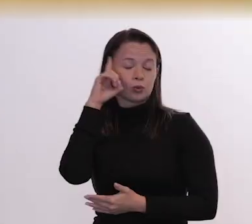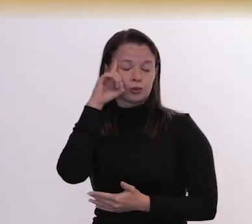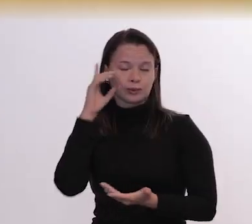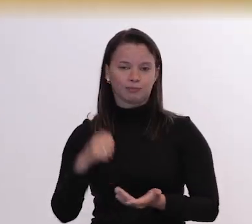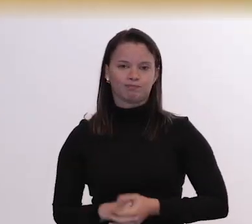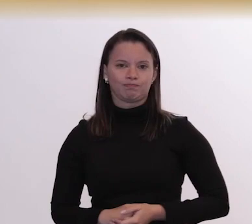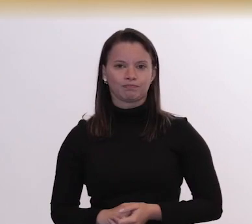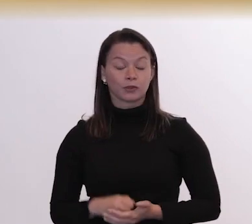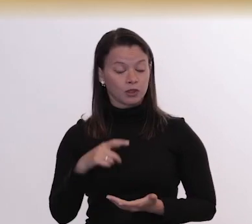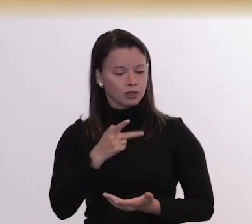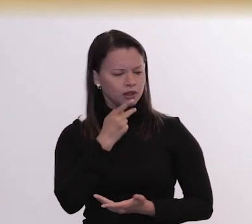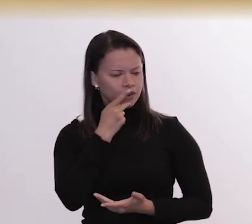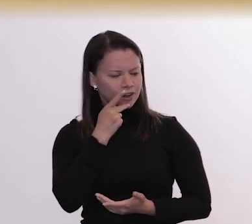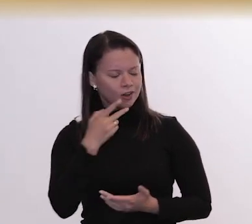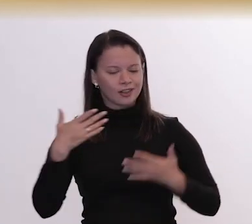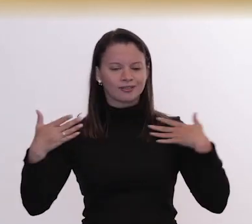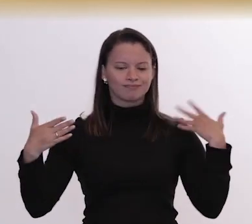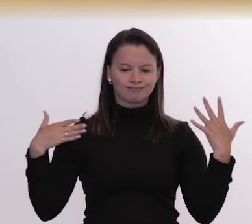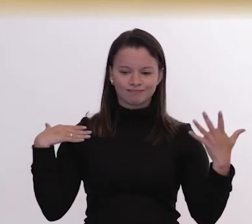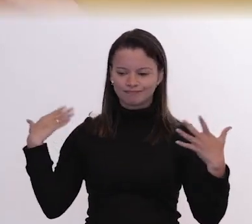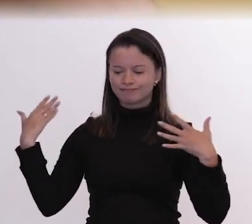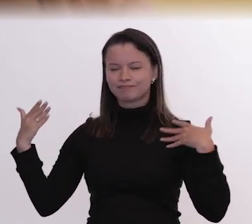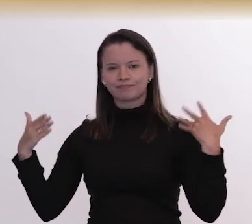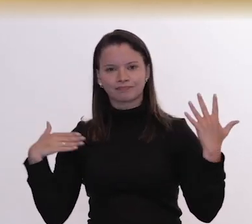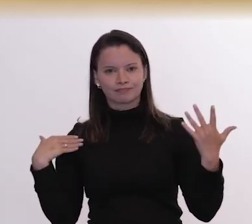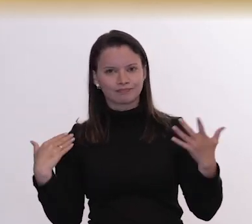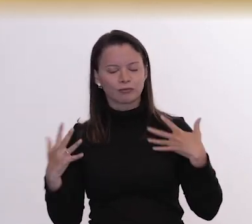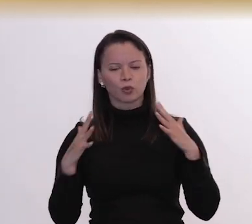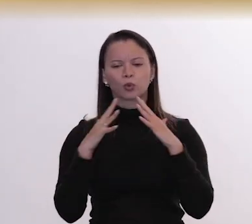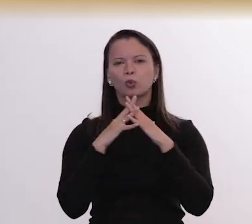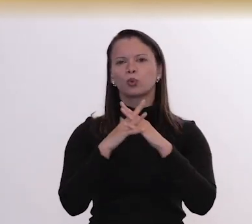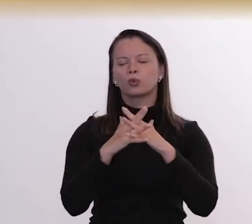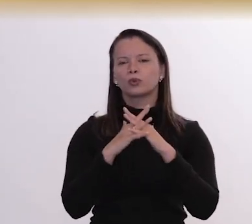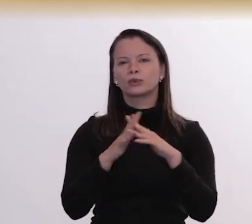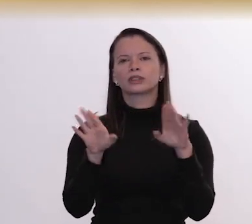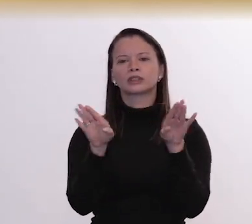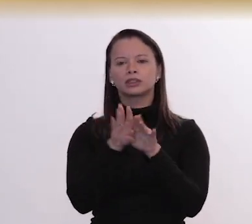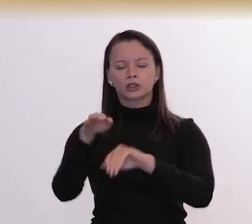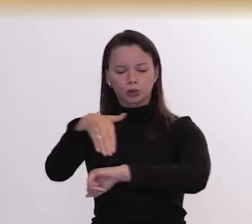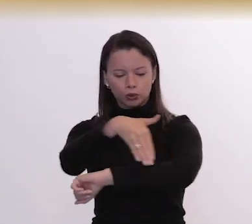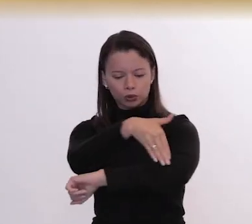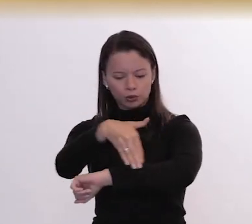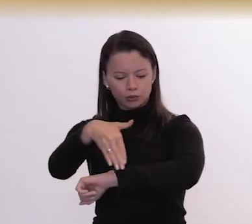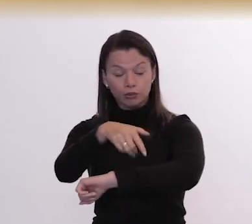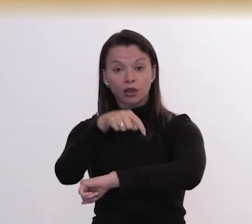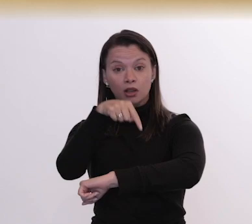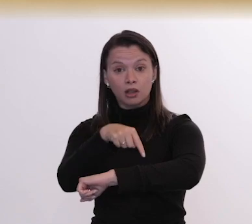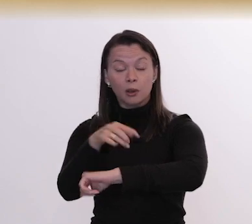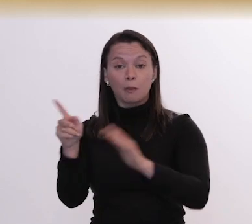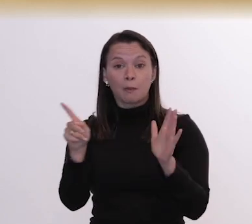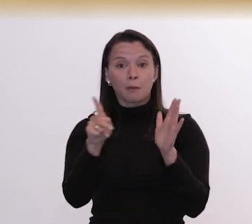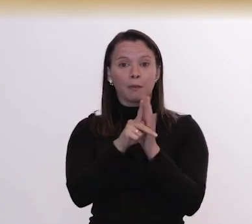and in line with these conflicts and this need to transform the street into these meeting places, a symbolic spot